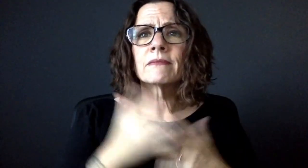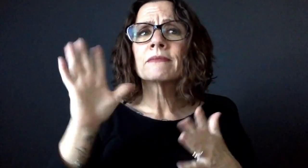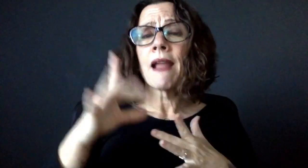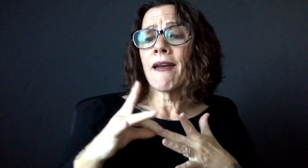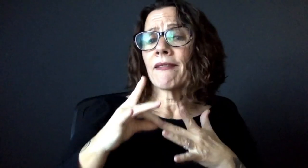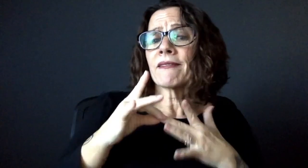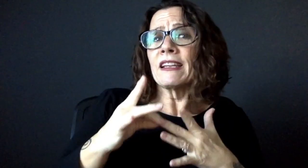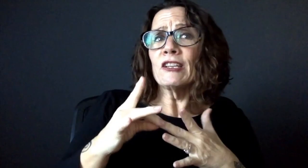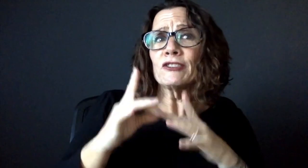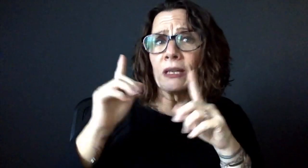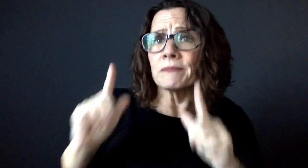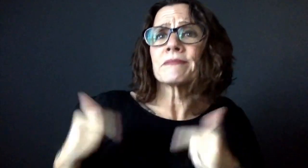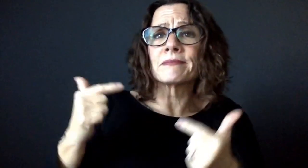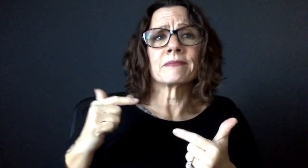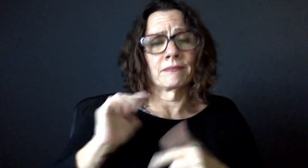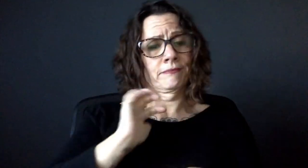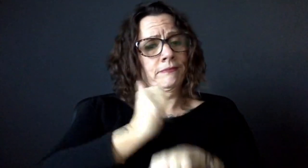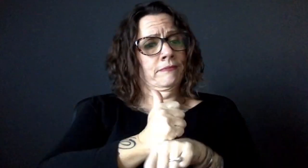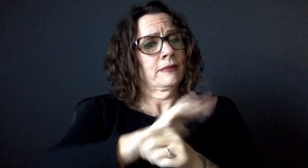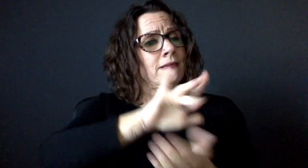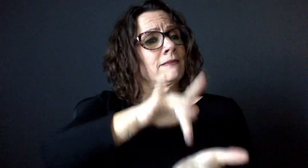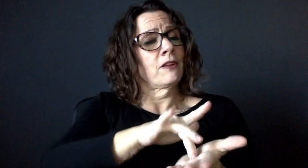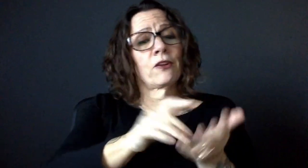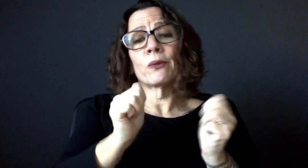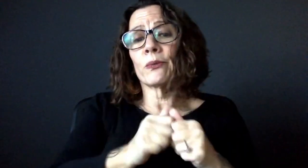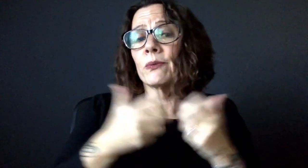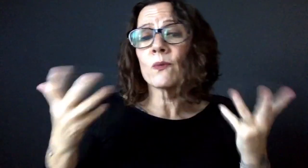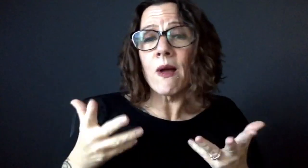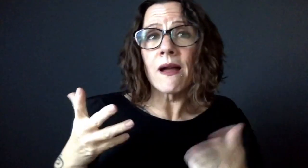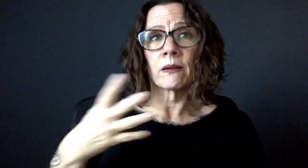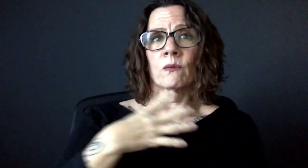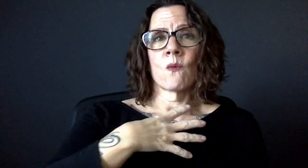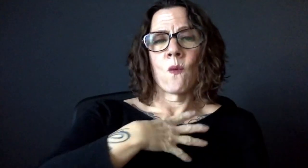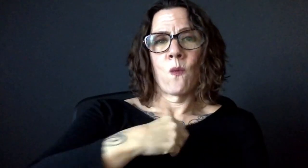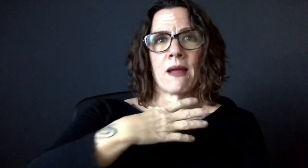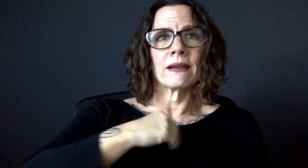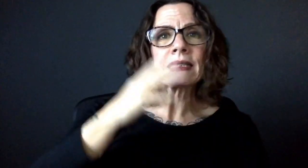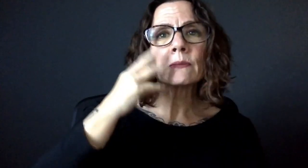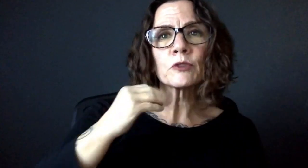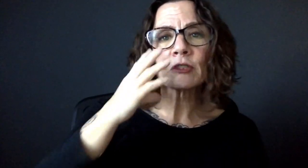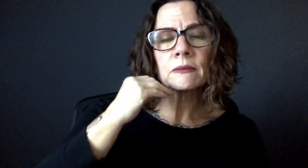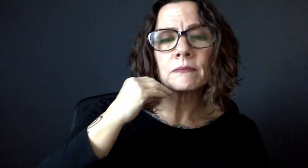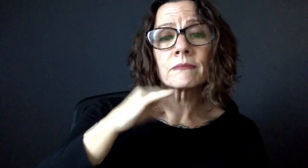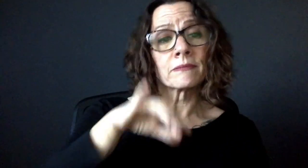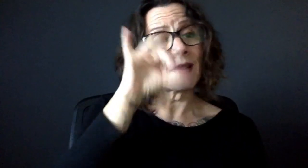its leadership has historically centered white experiences;